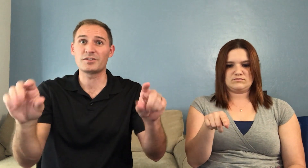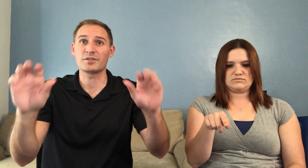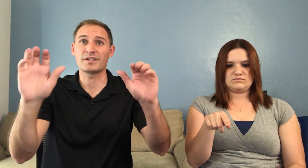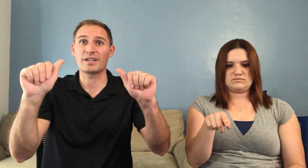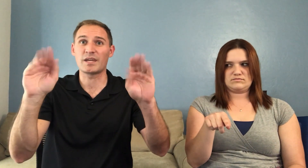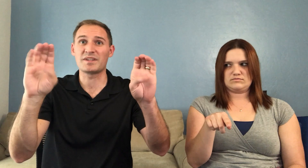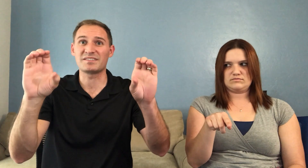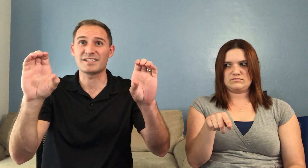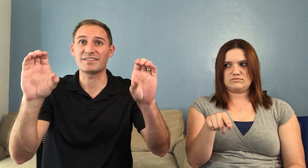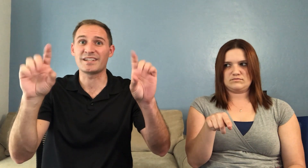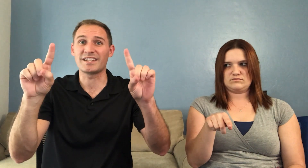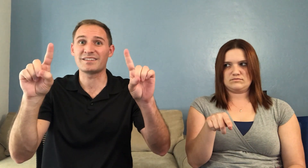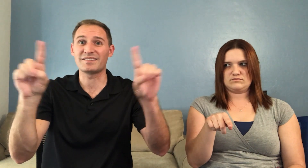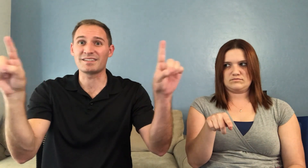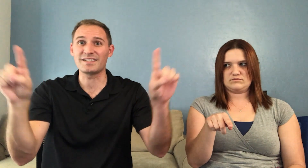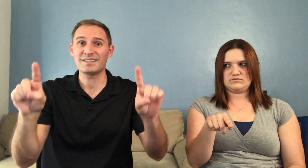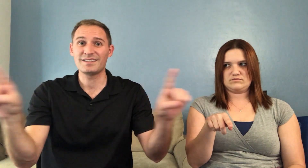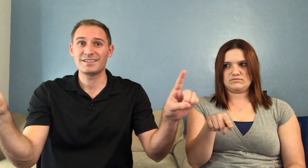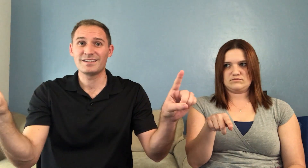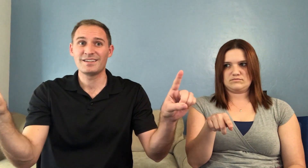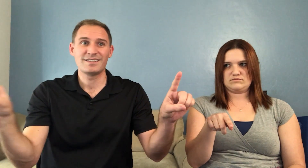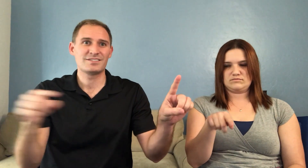If you're doing ABC and then you get to Z,